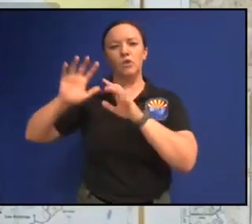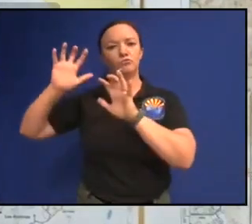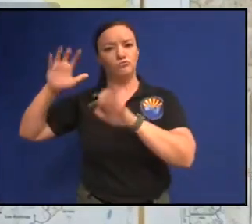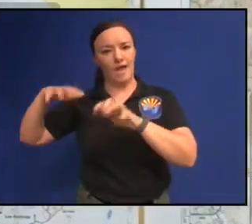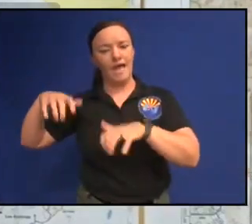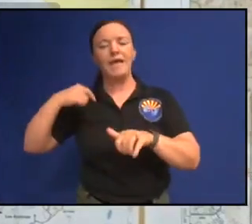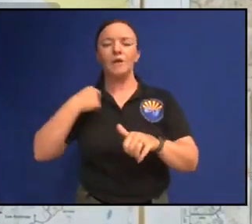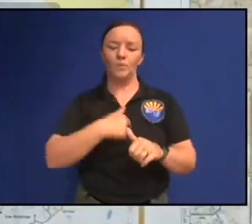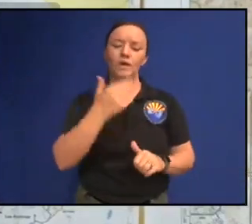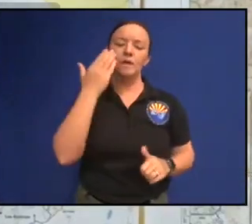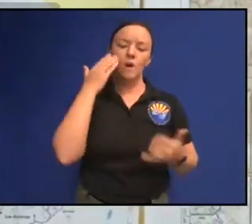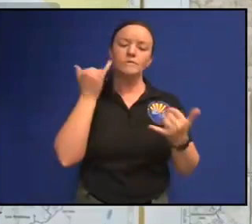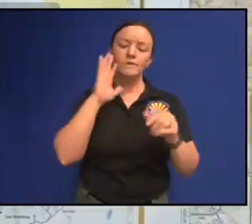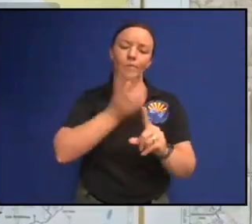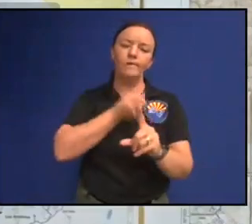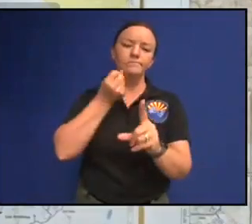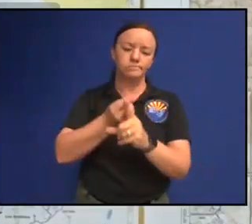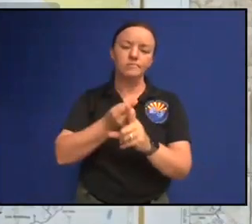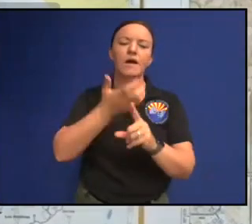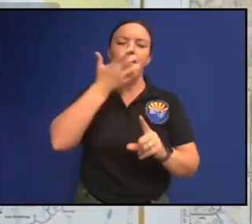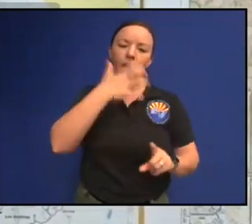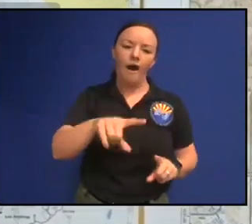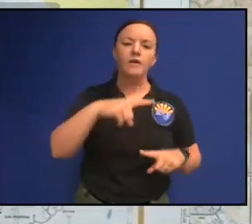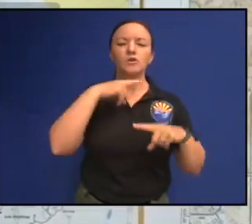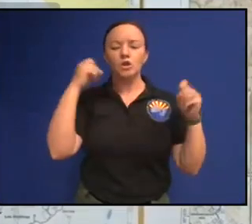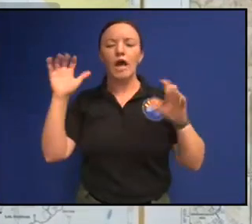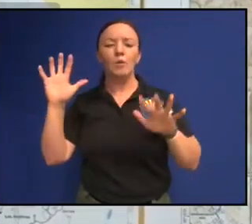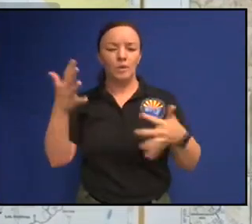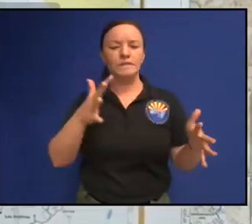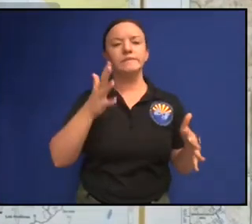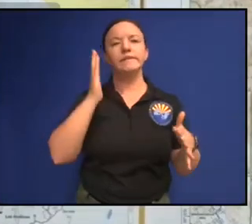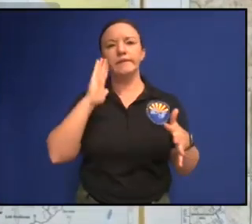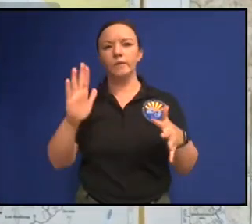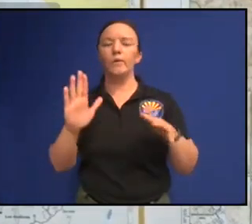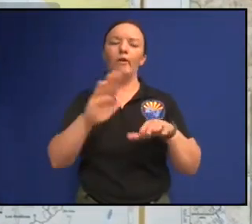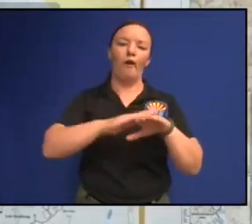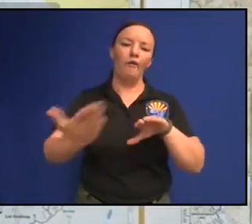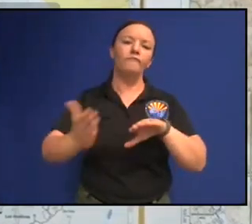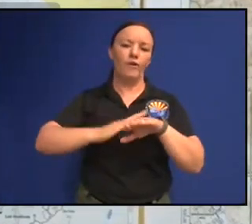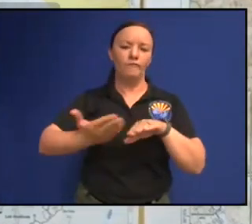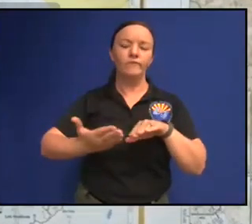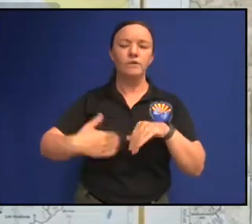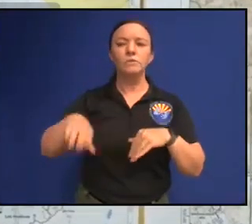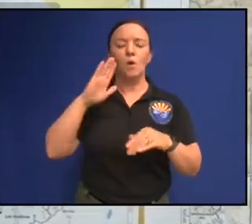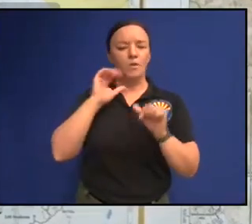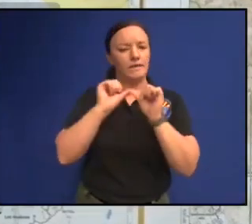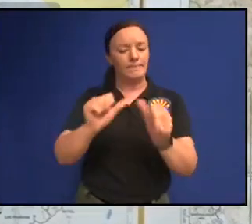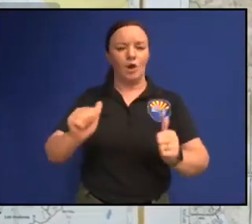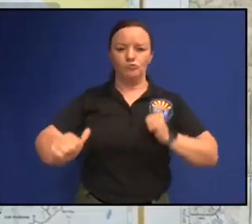WE'RE GOING TO STAY AGGRESSIVE. WE'RE GOING TO STAY AGGRESSIVE ON CONTINGENCY LINES, PATROL AND FIRE LINES AND MAKING SURE THE FIRE